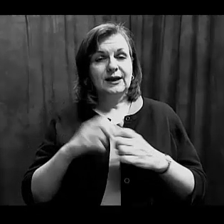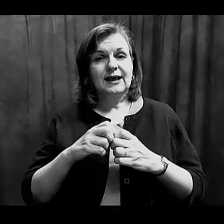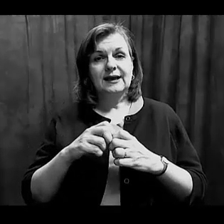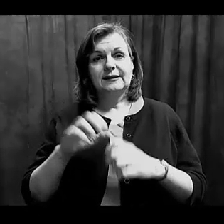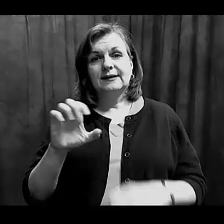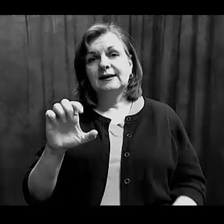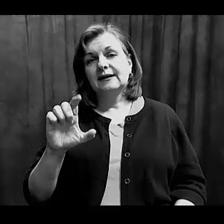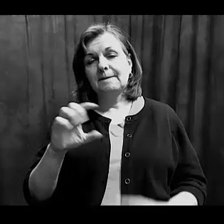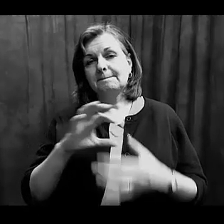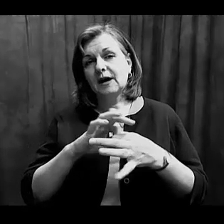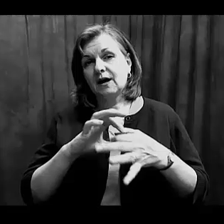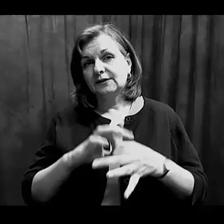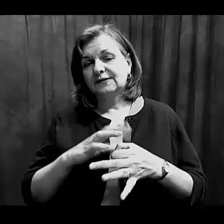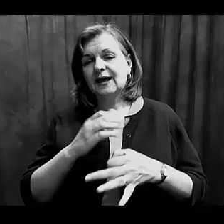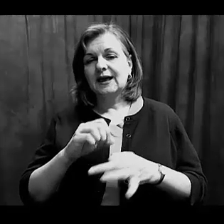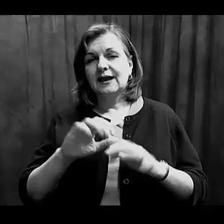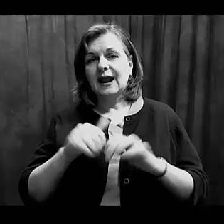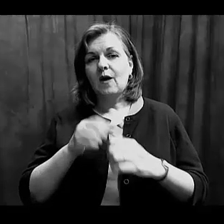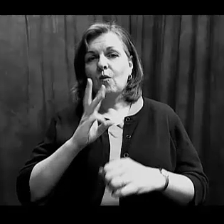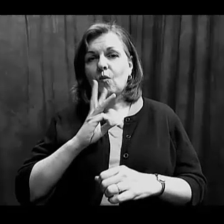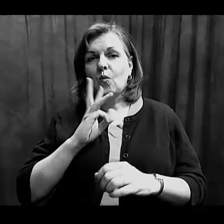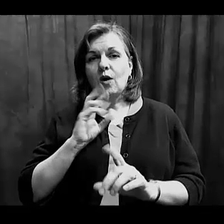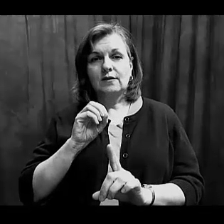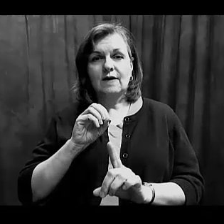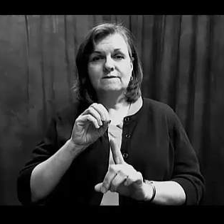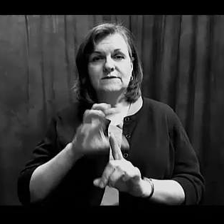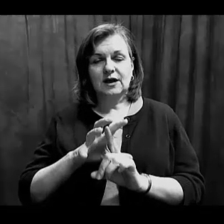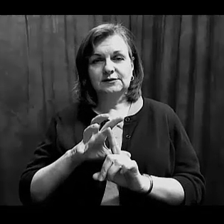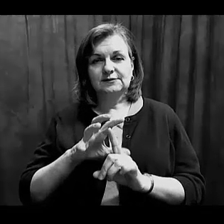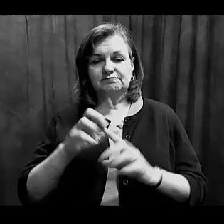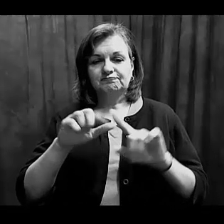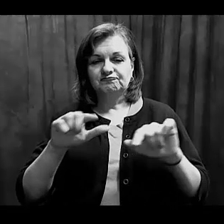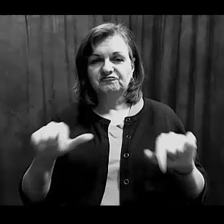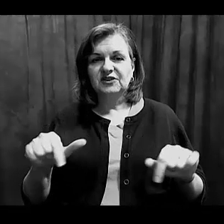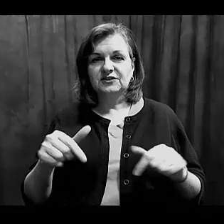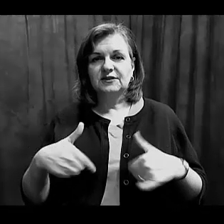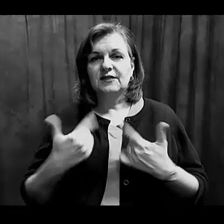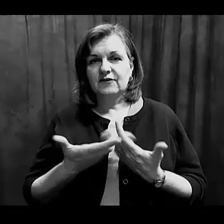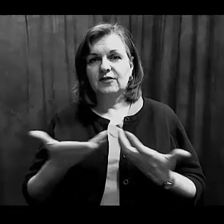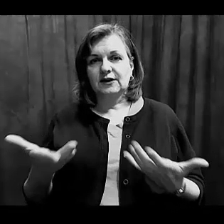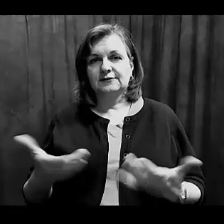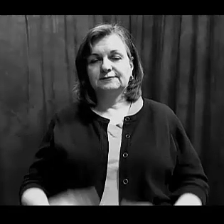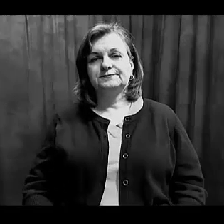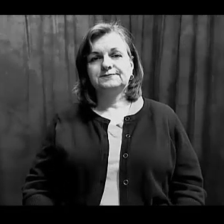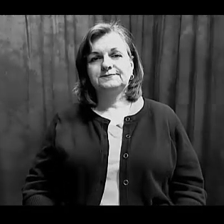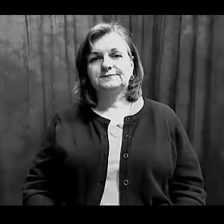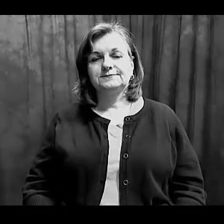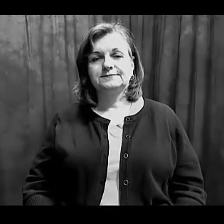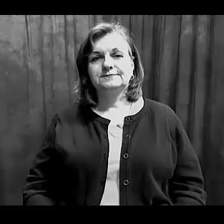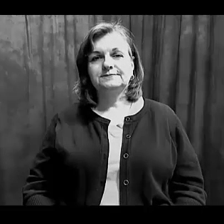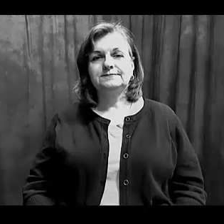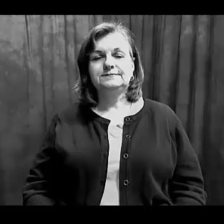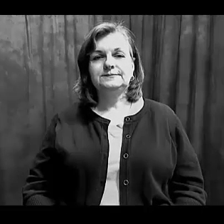in the long run we have to look at water and the effect of water on different living organisms